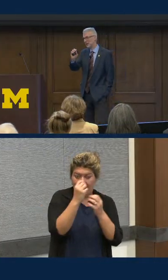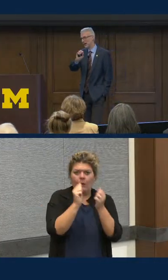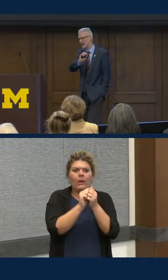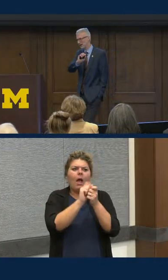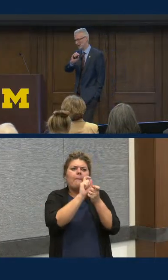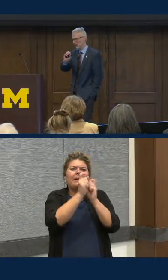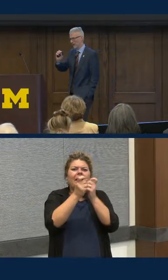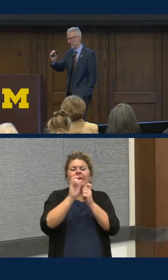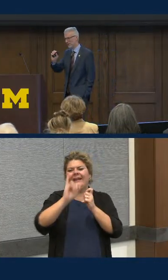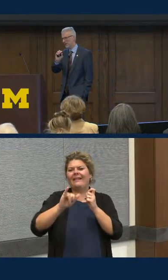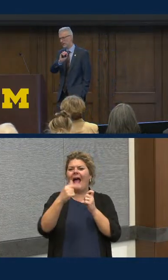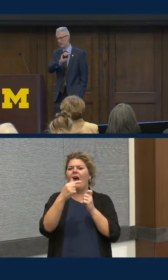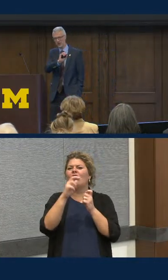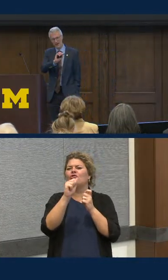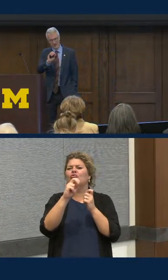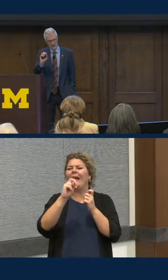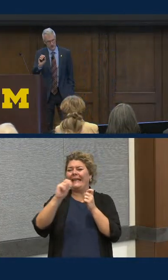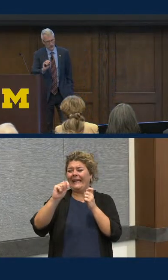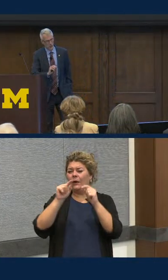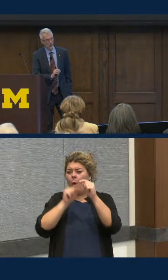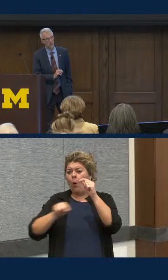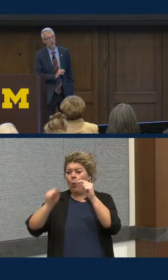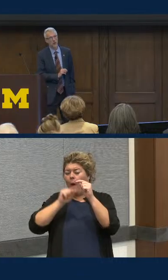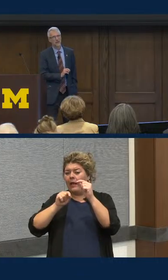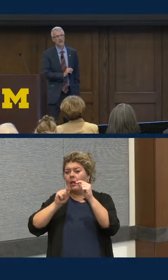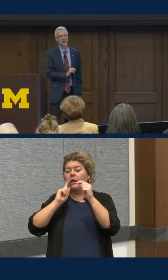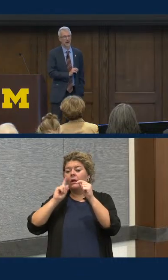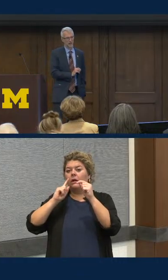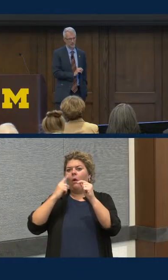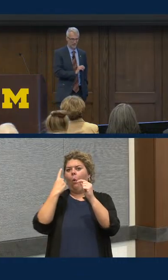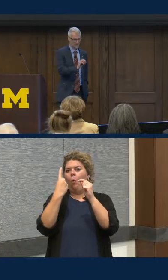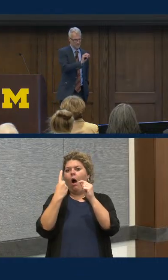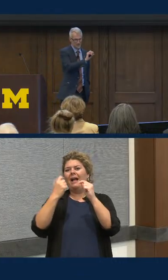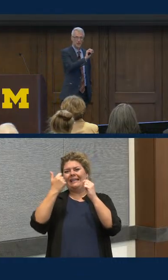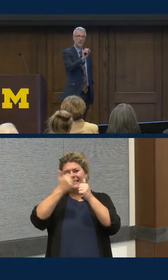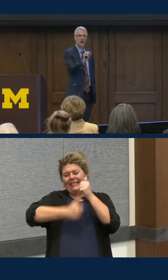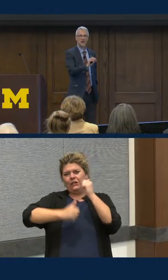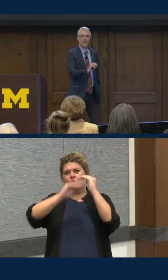gradient coil wave forms to sweep one row at a time top to